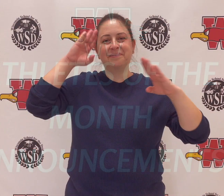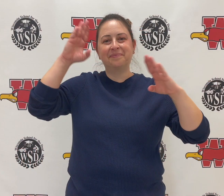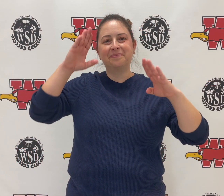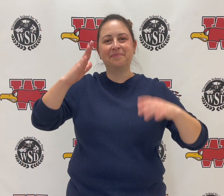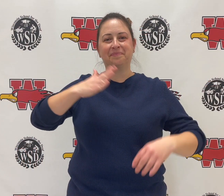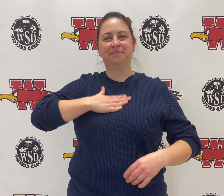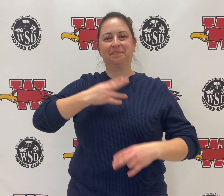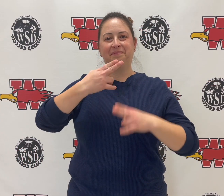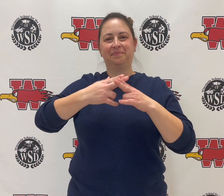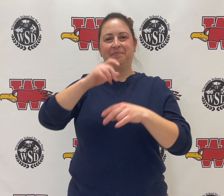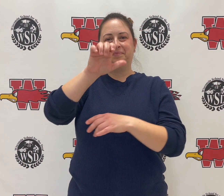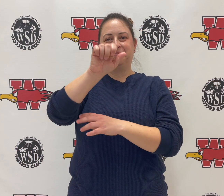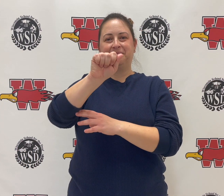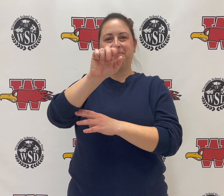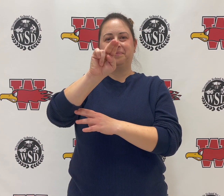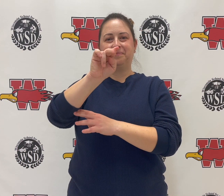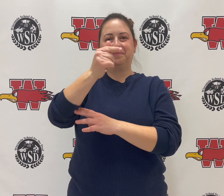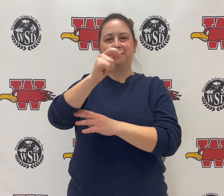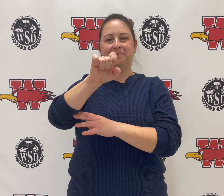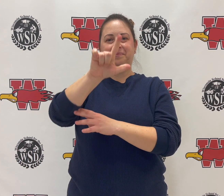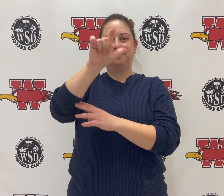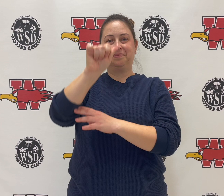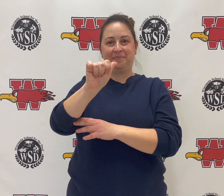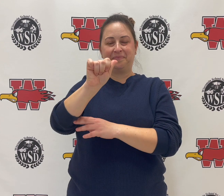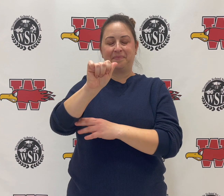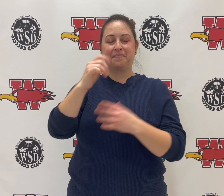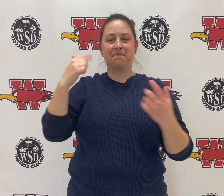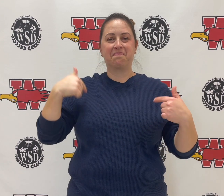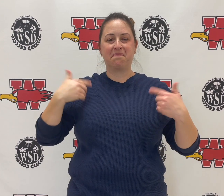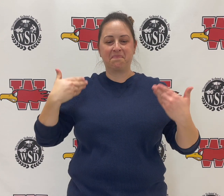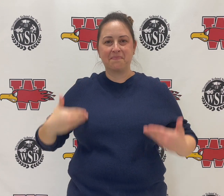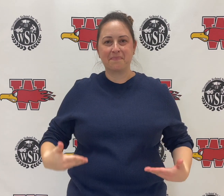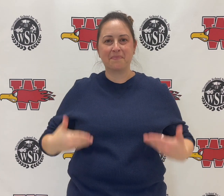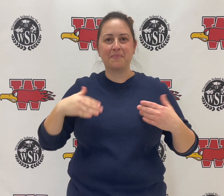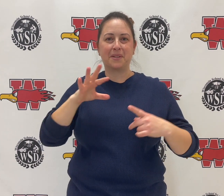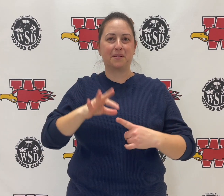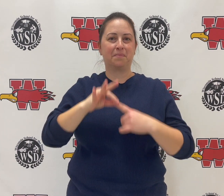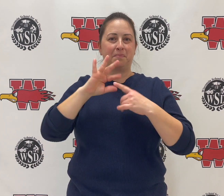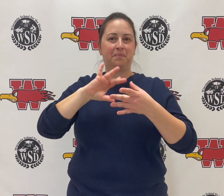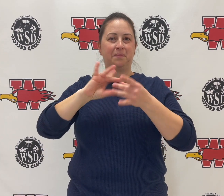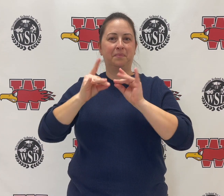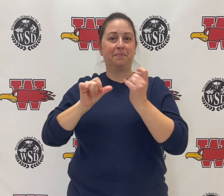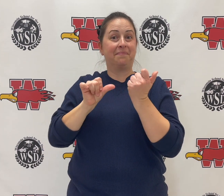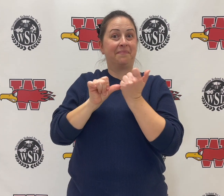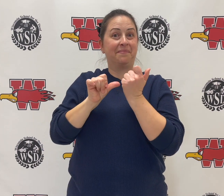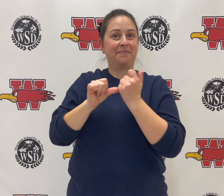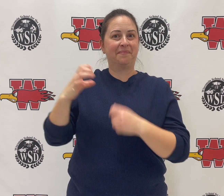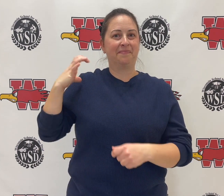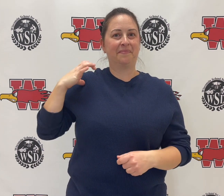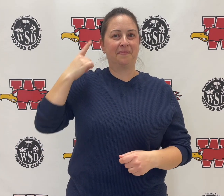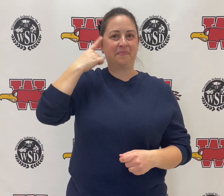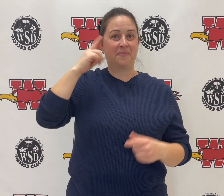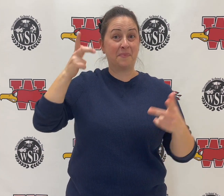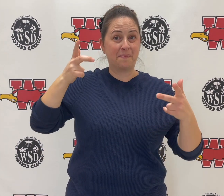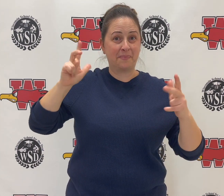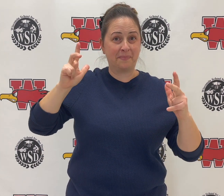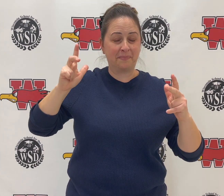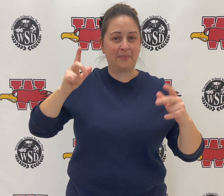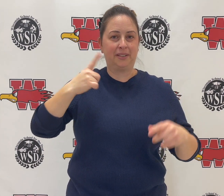Hi. My name is Angela. I am the Special Olympics assistant coach for basketball.